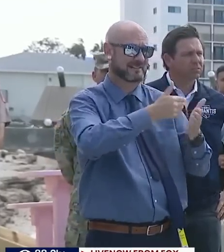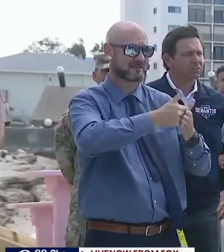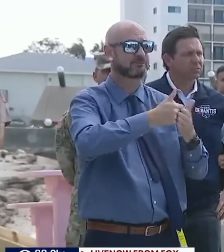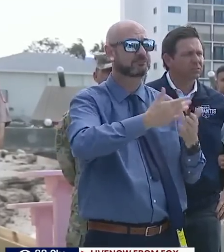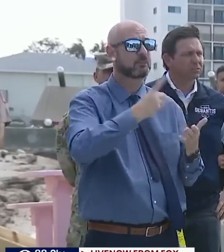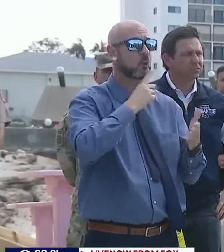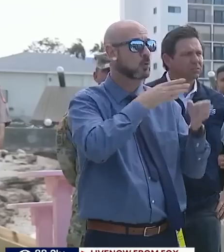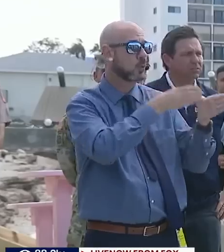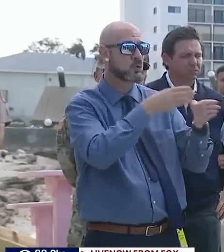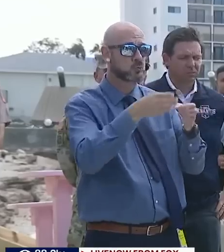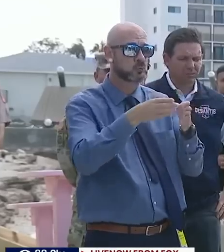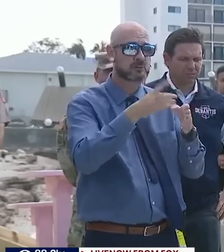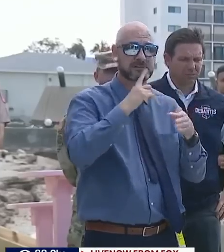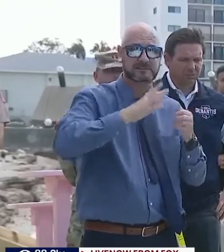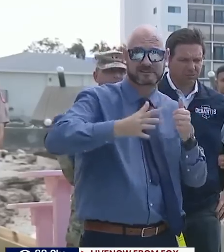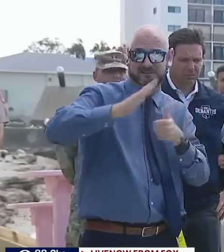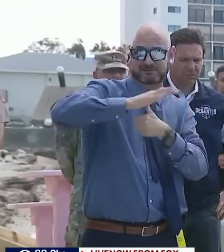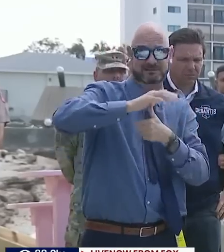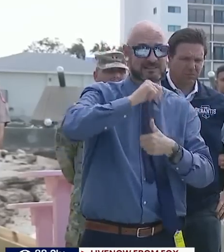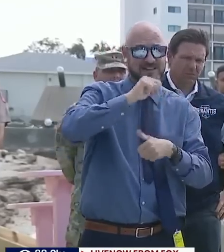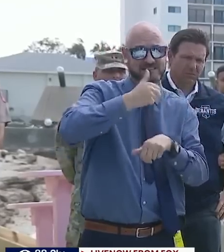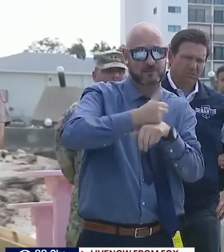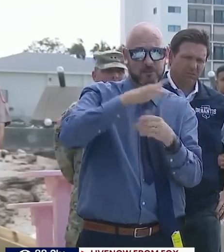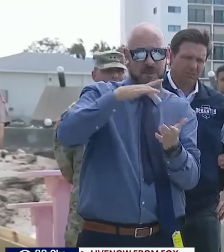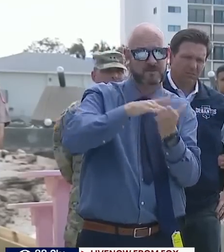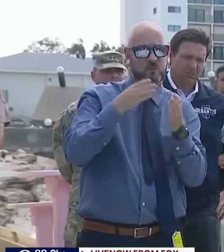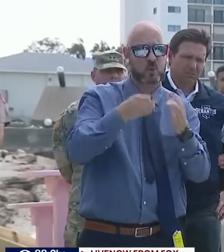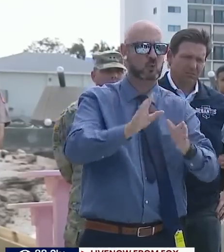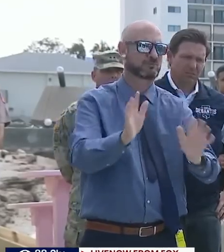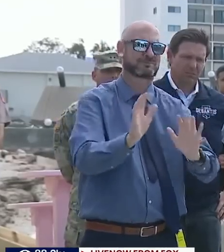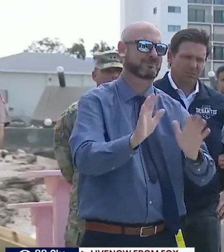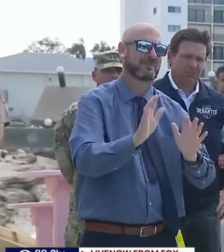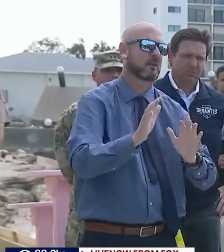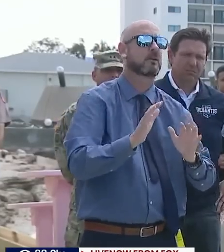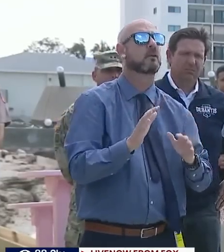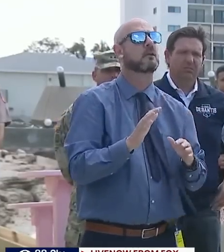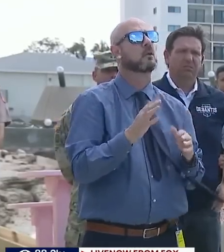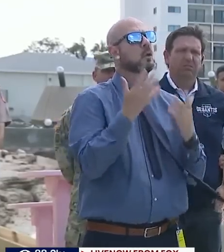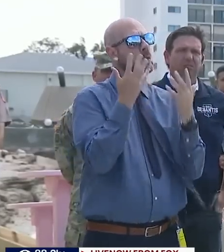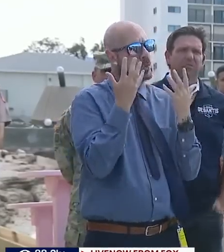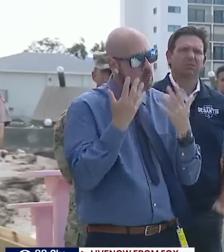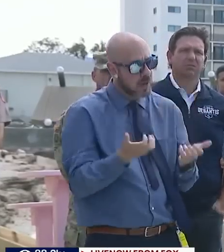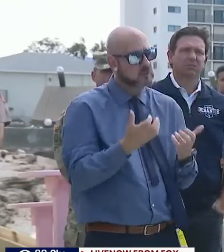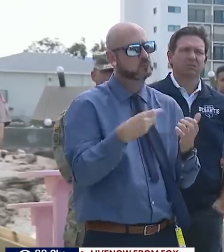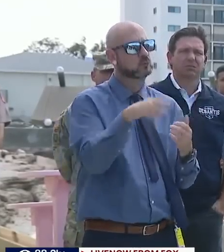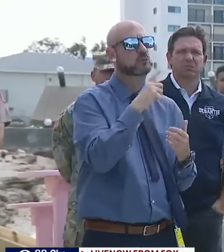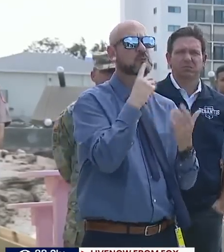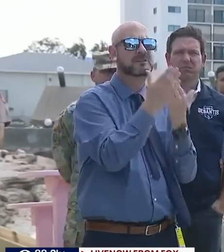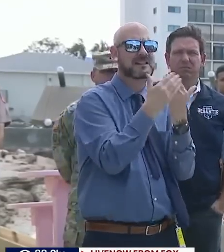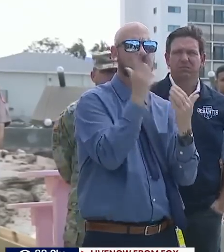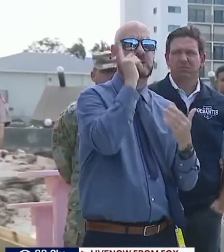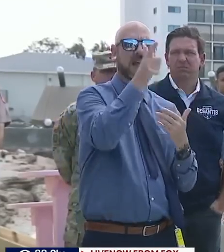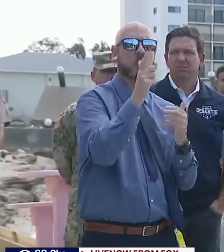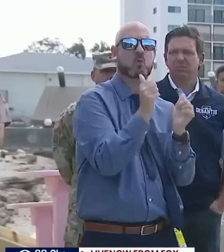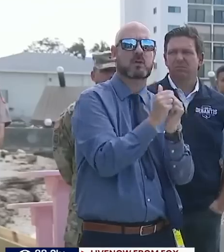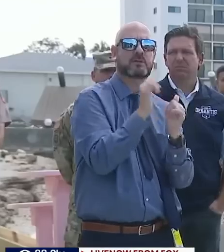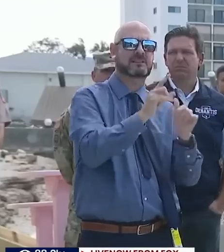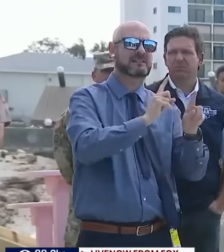that furniture, some of those items are starting to come to the roads Edge. Number 1, do not put it in the middle of the